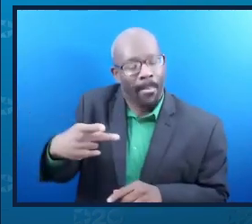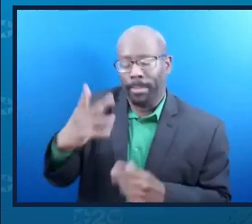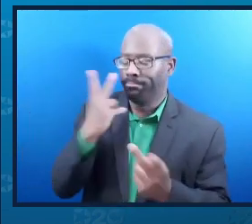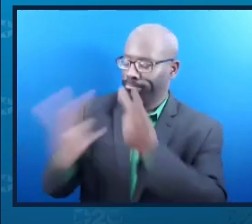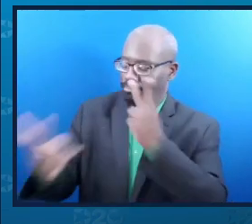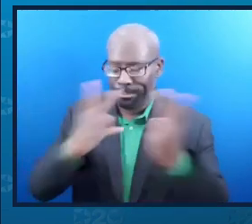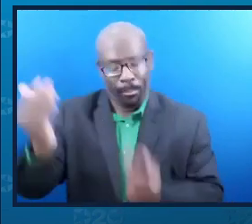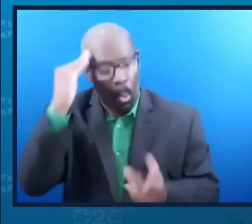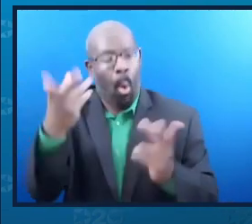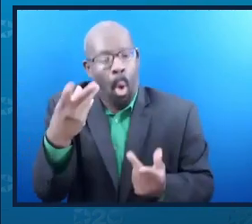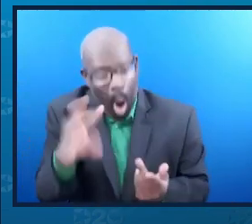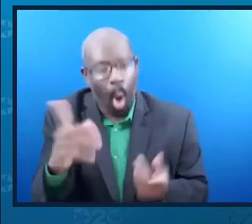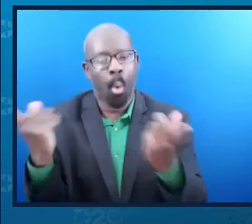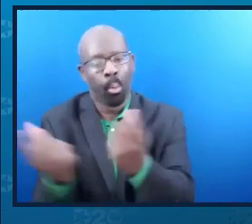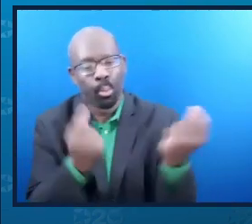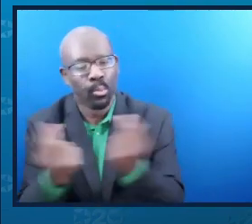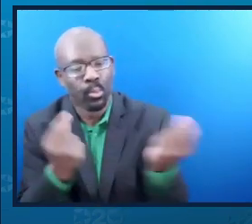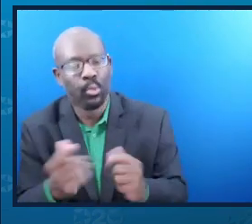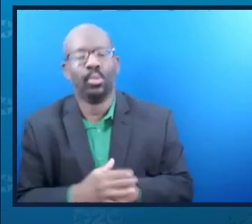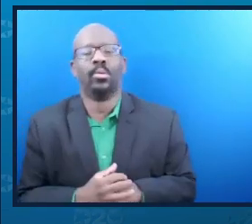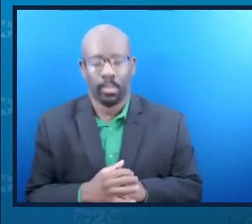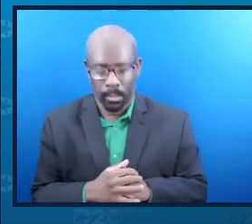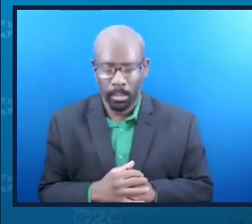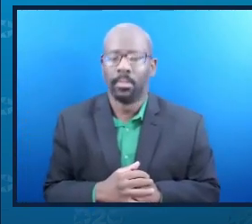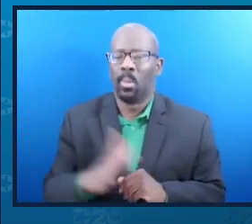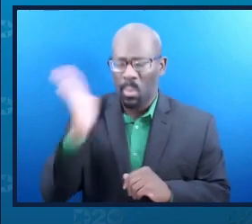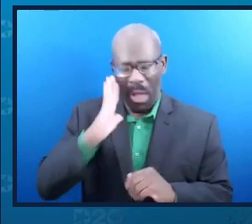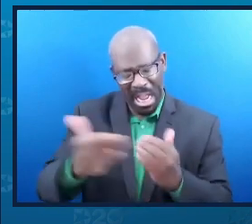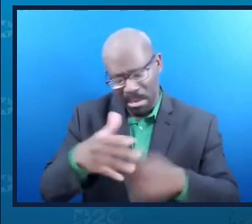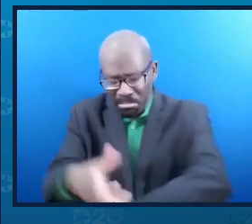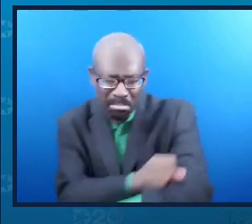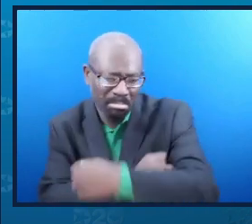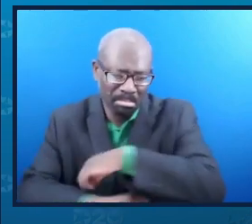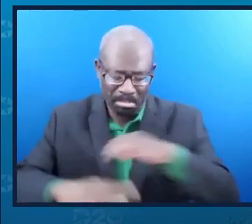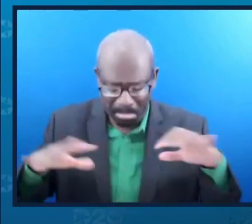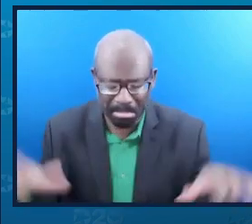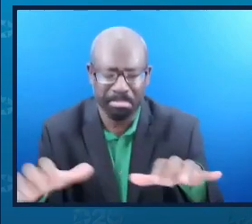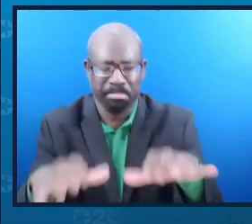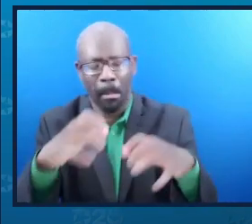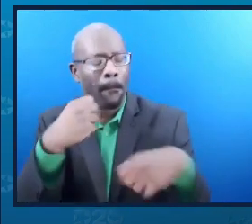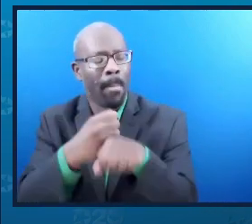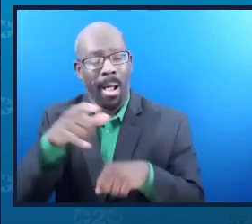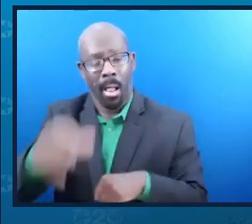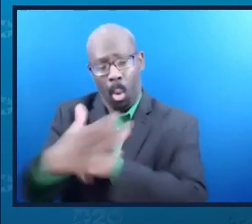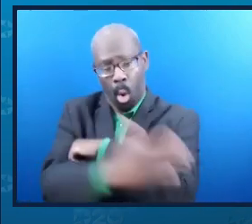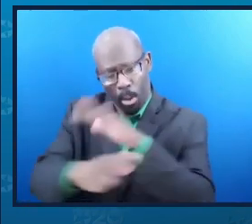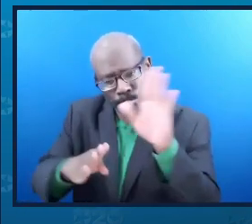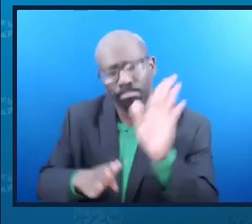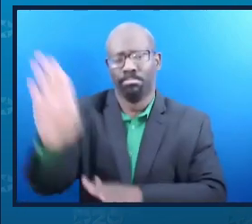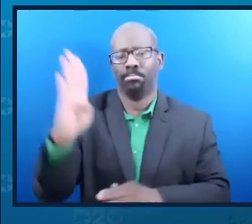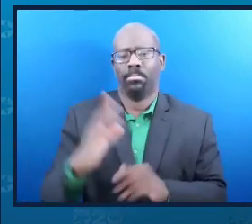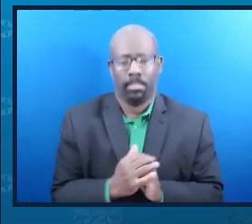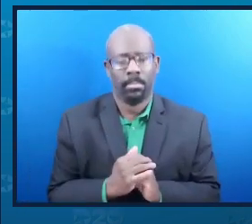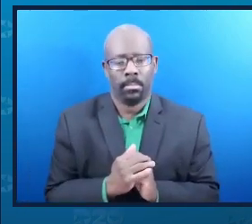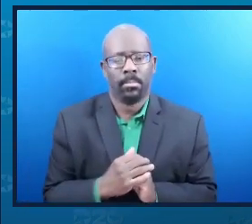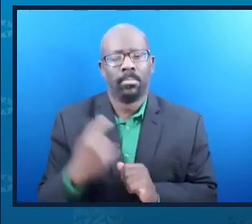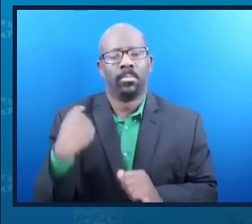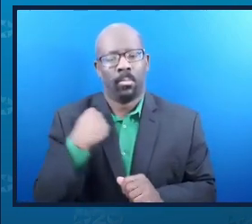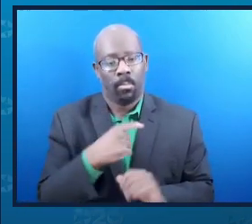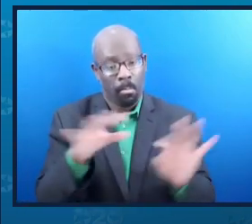STRONG TOGETHER, WE WILL HEAL TOGETHER. WE WILL REDEEM THE SOUL AND THE